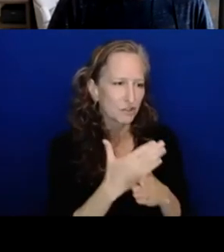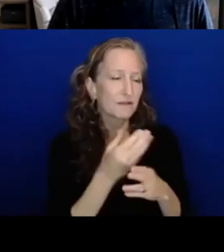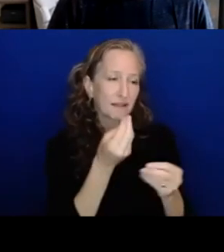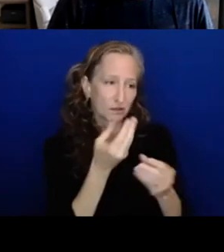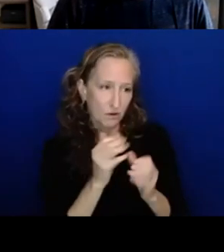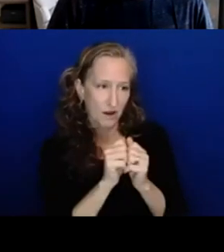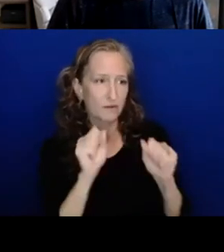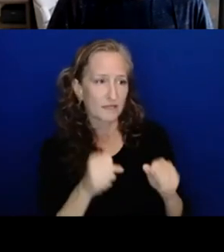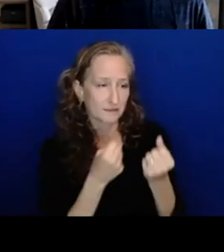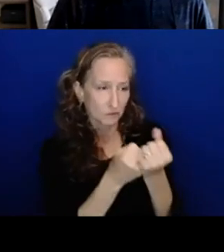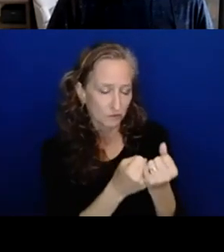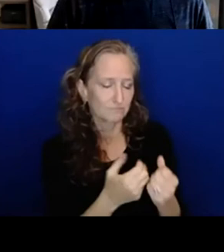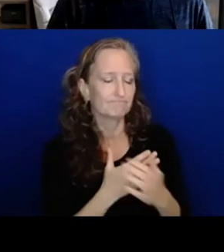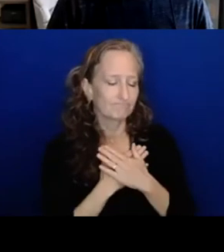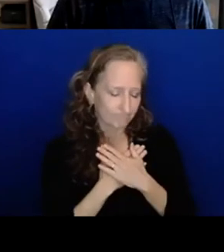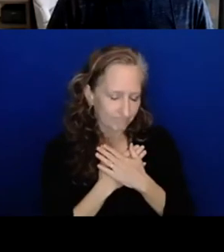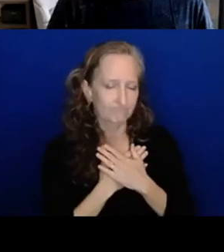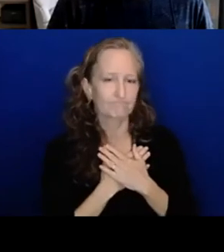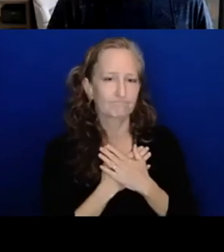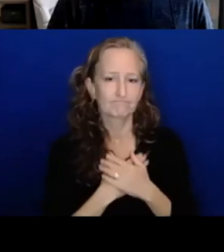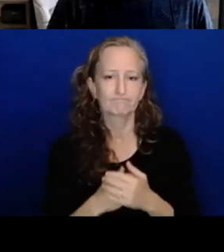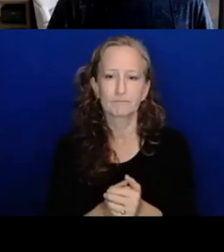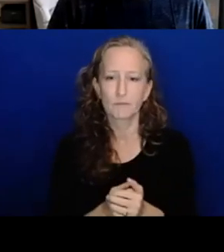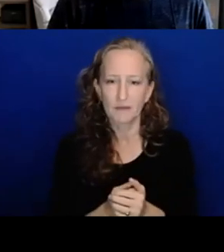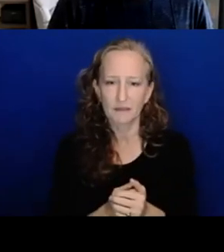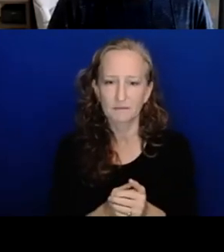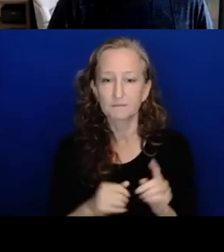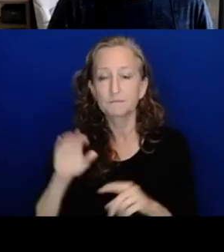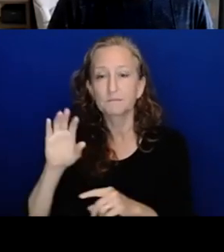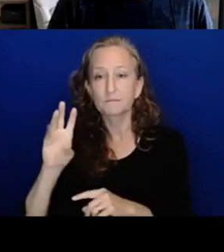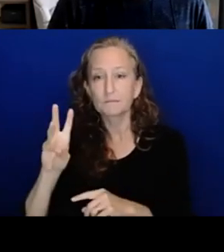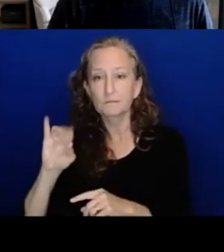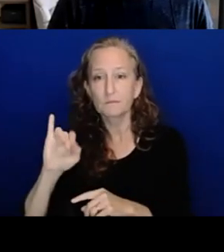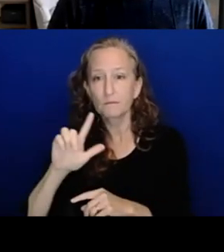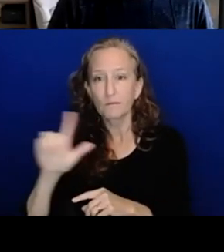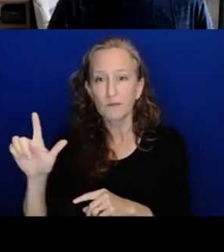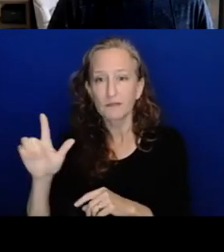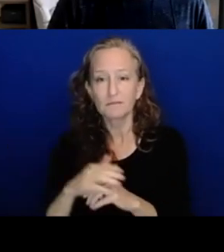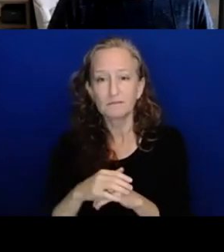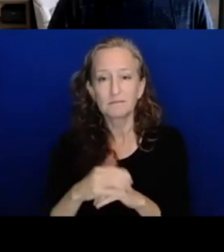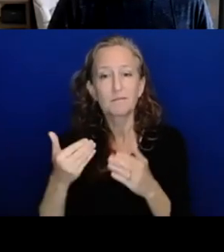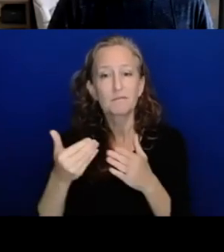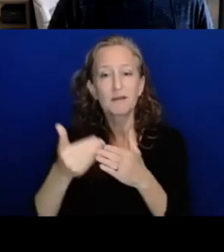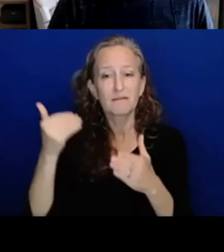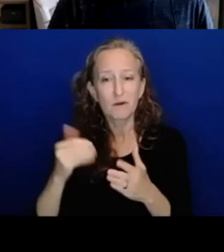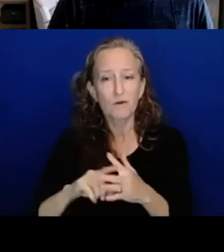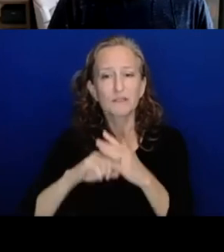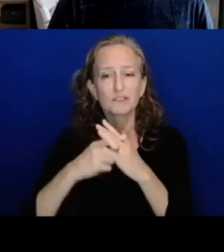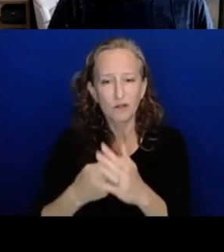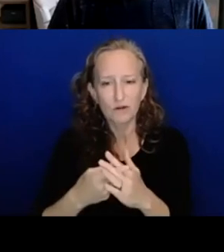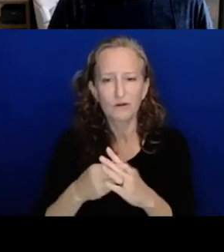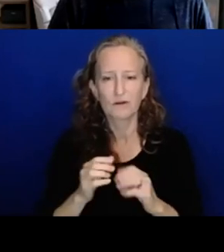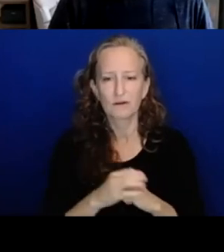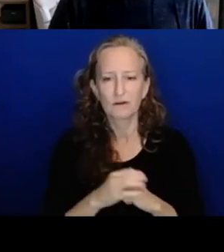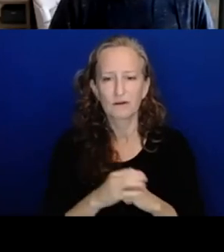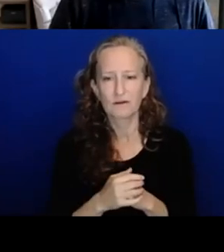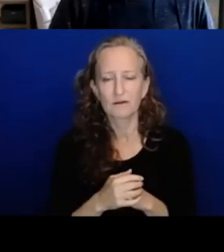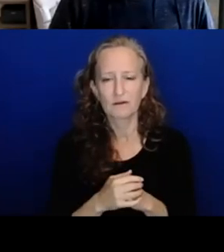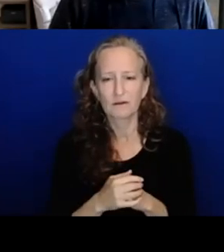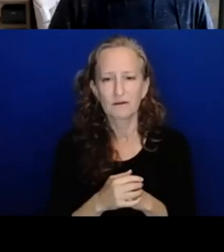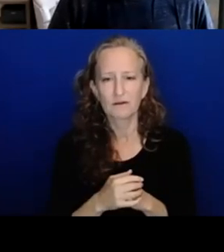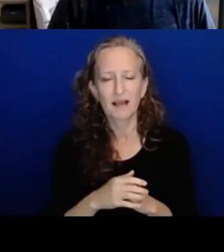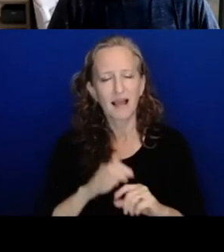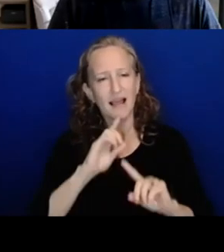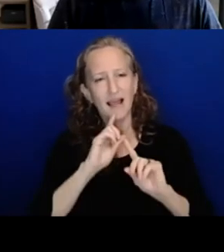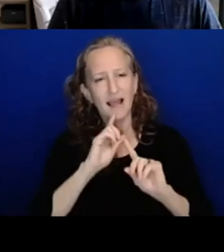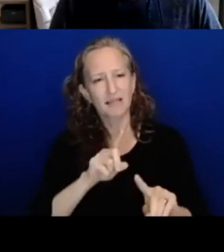Wayne, before you kick off, to answer the question of how I'm feeling. One of the things